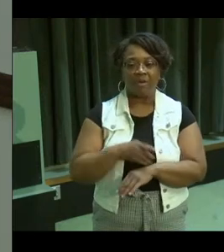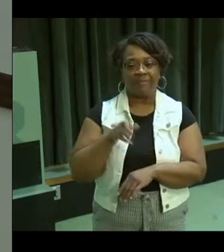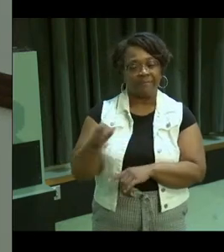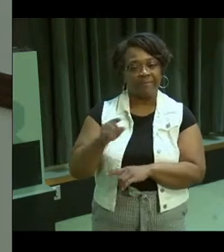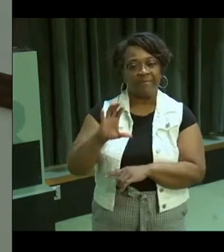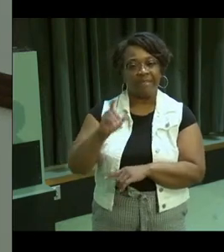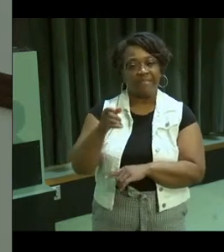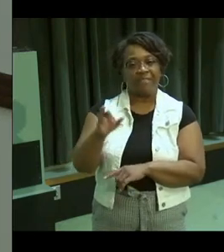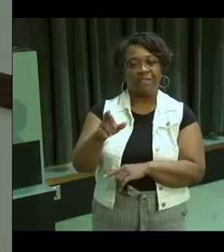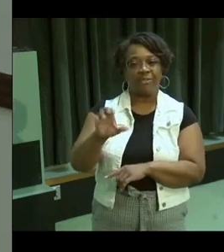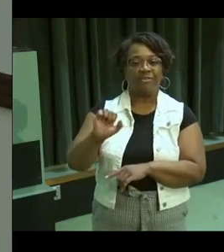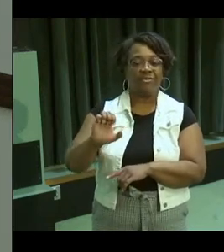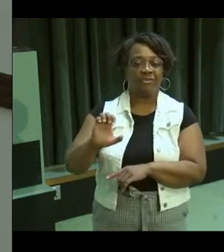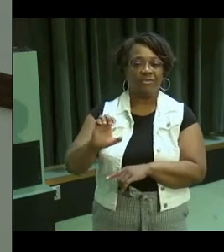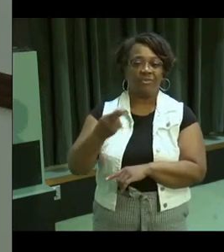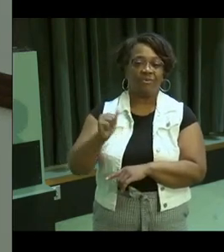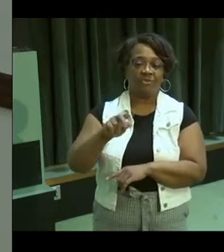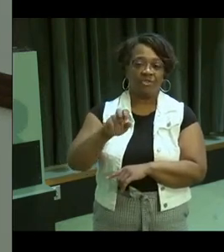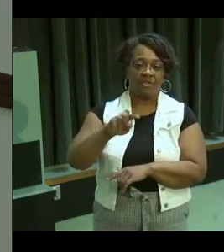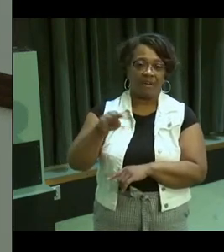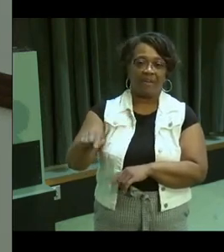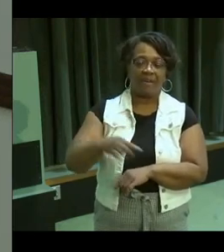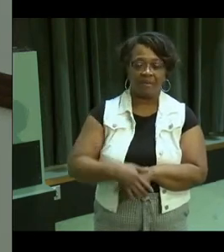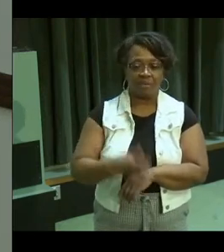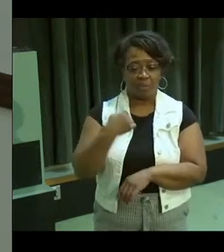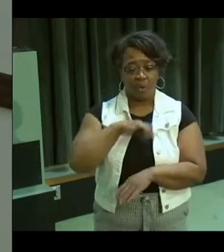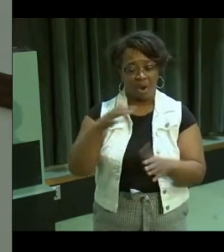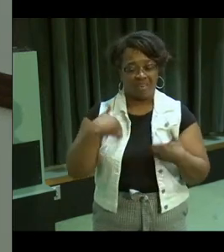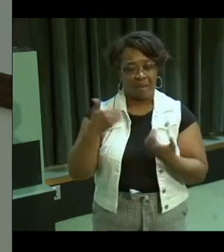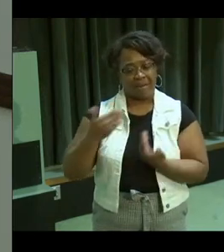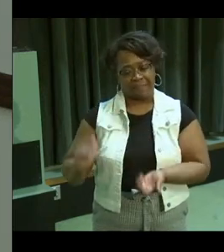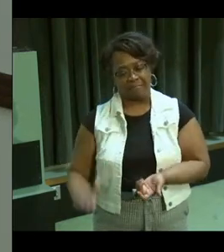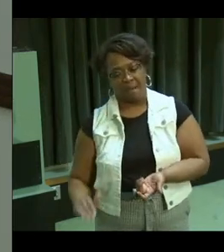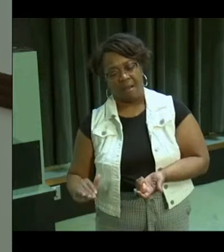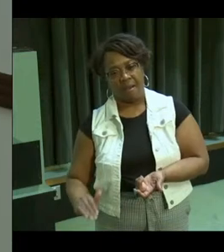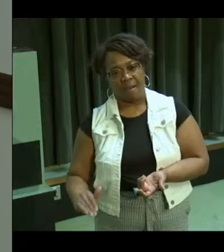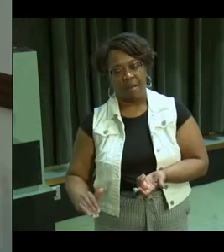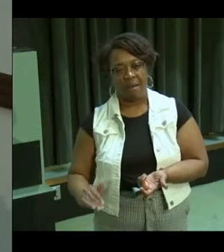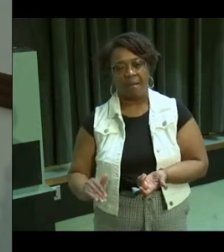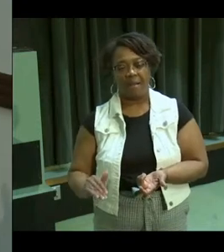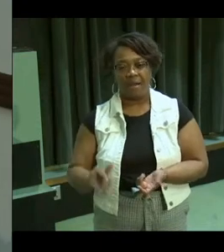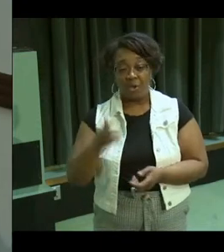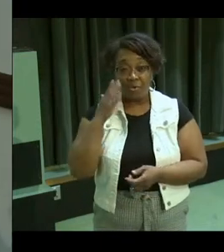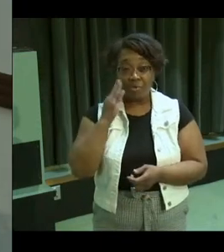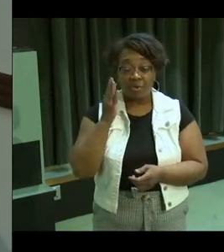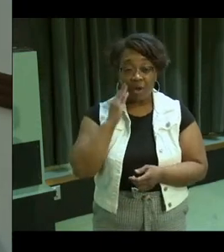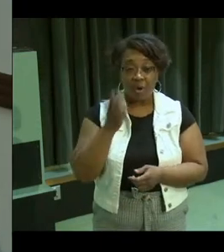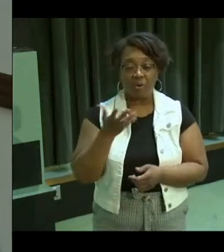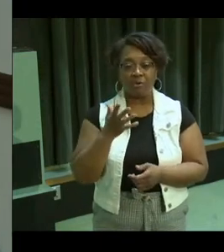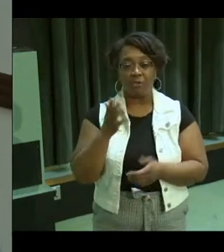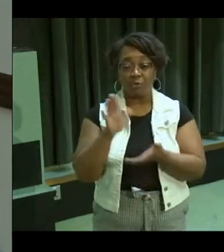from the time that we were very